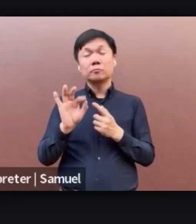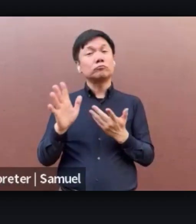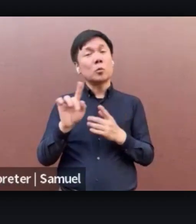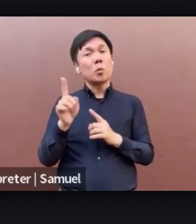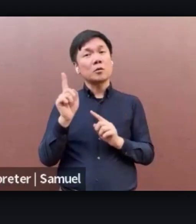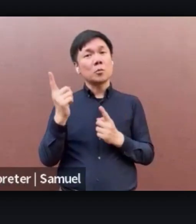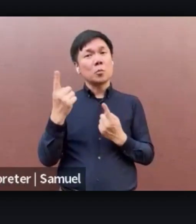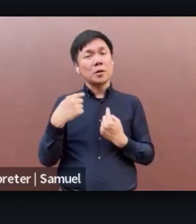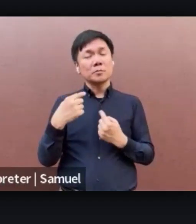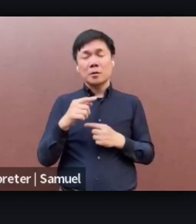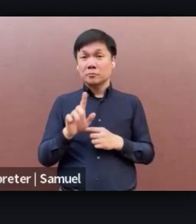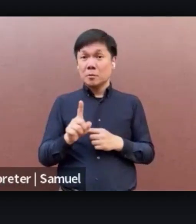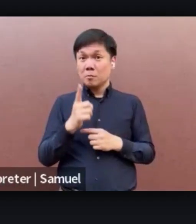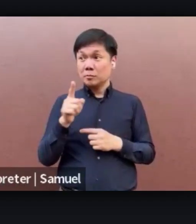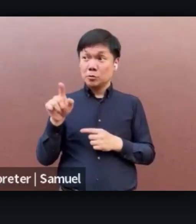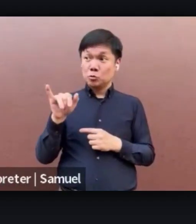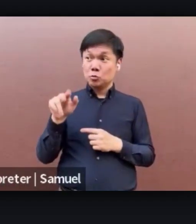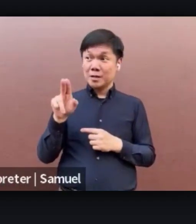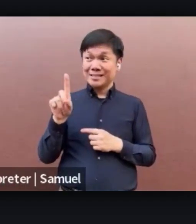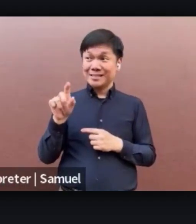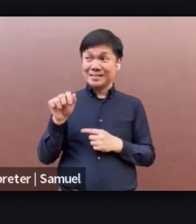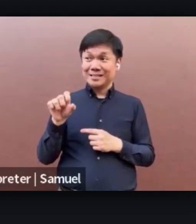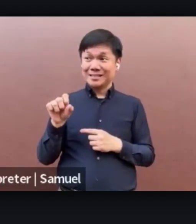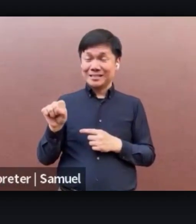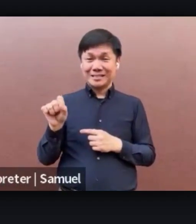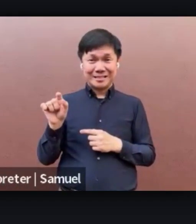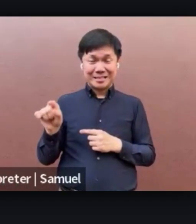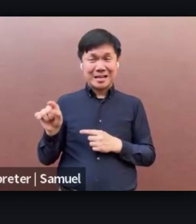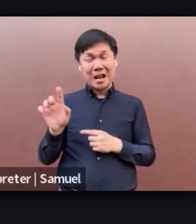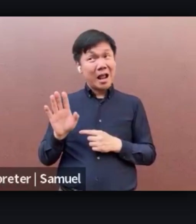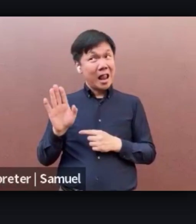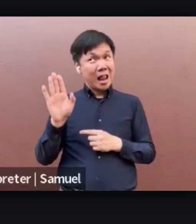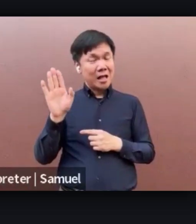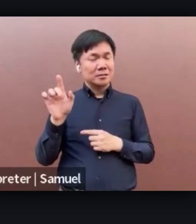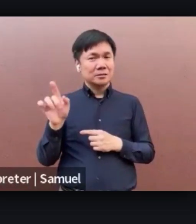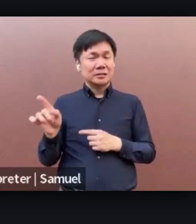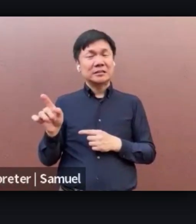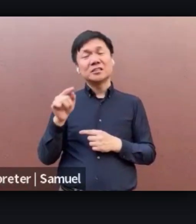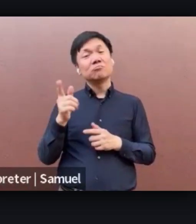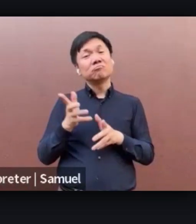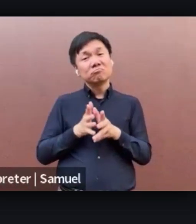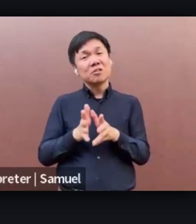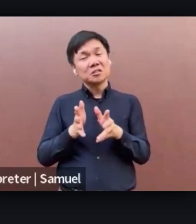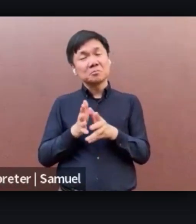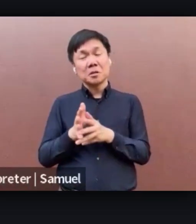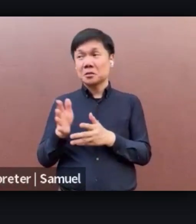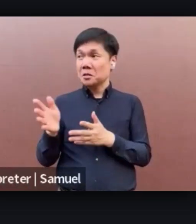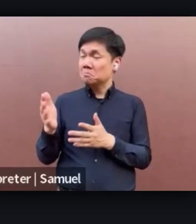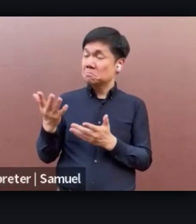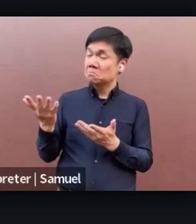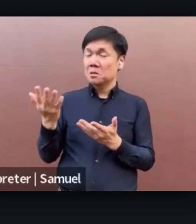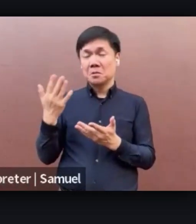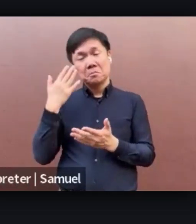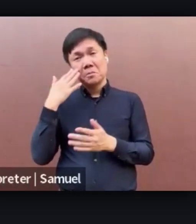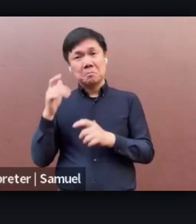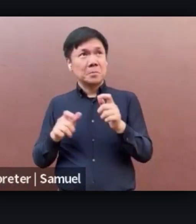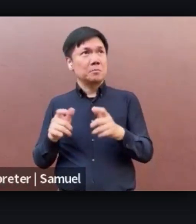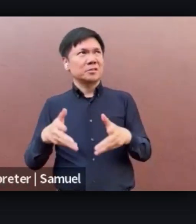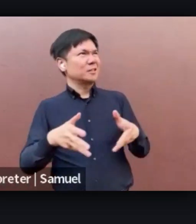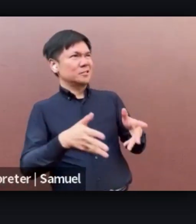One of the response that I want to comment on Judith's point when she says that people do not